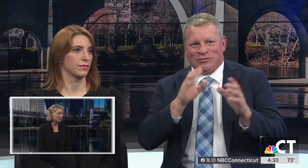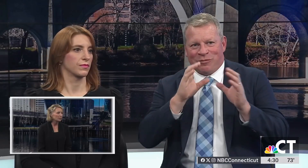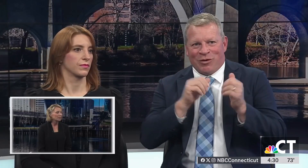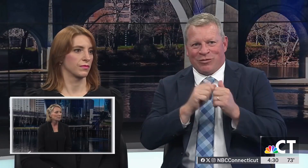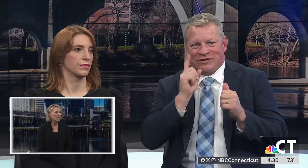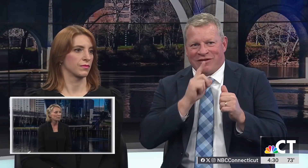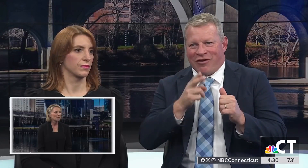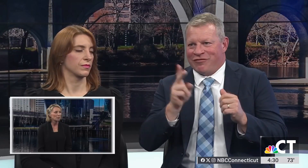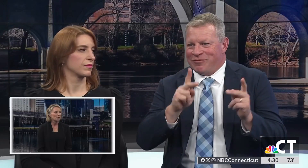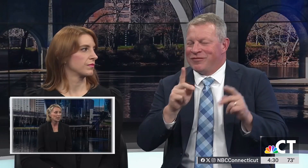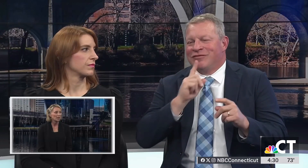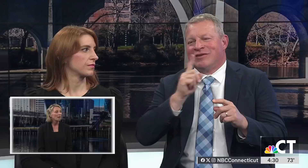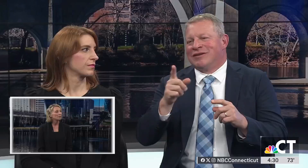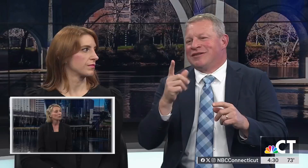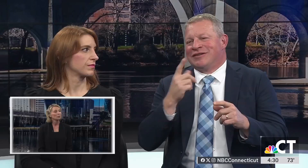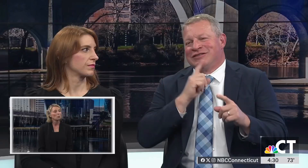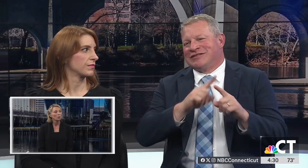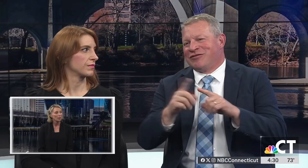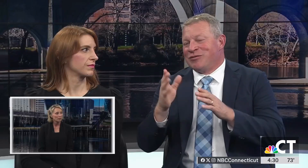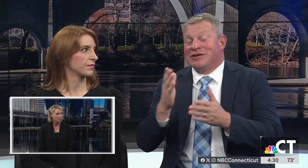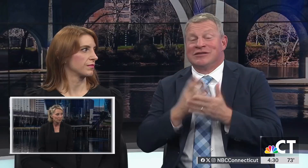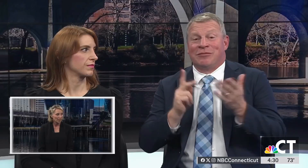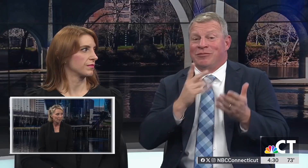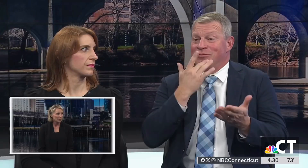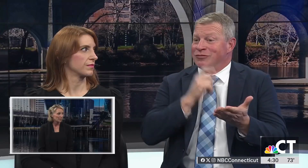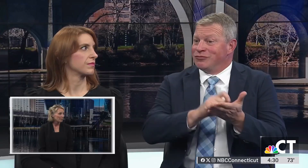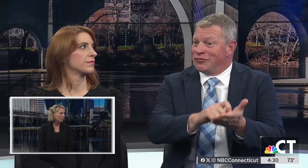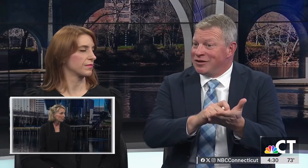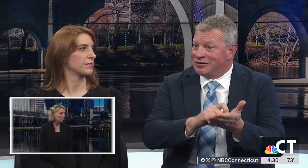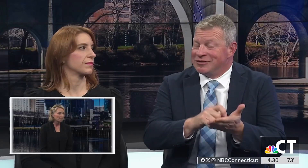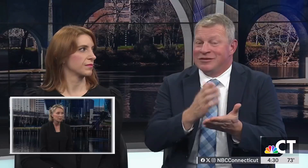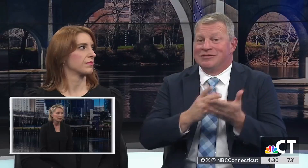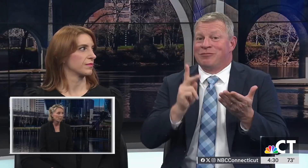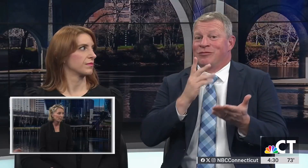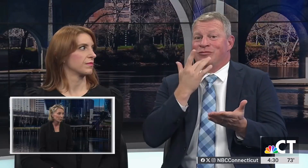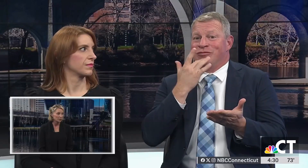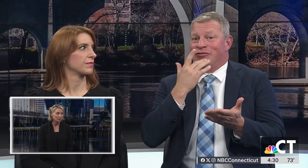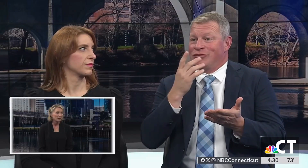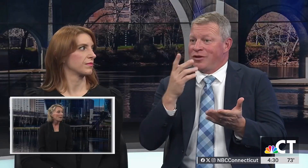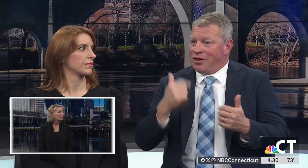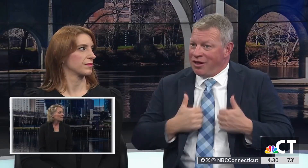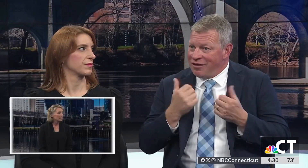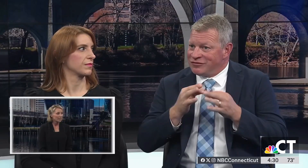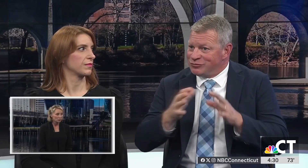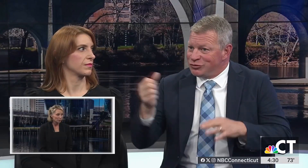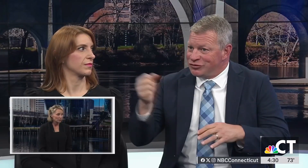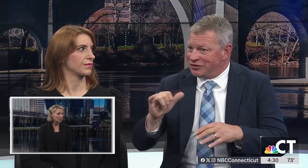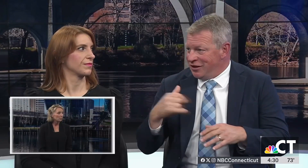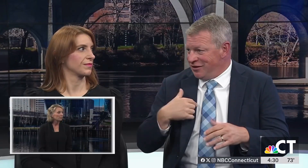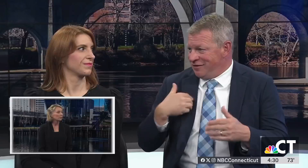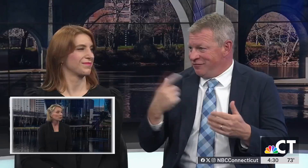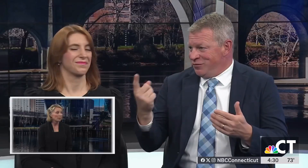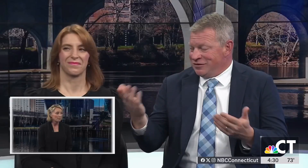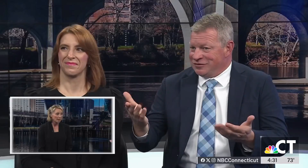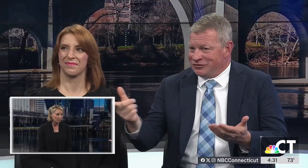know, not every deaf individual is the same. They are all individuals. And so sometimes